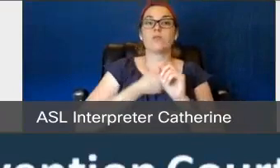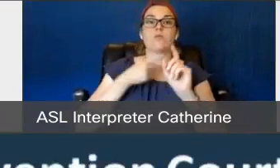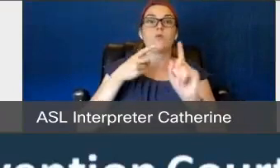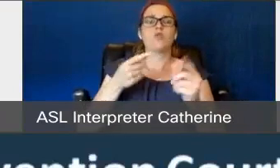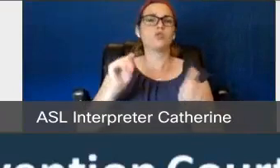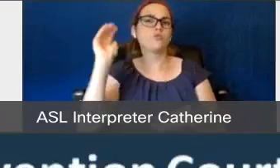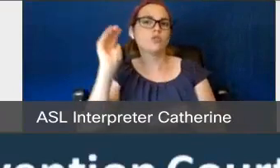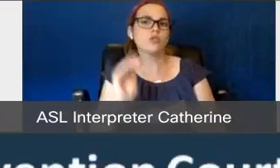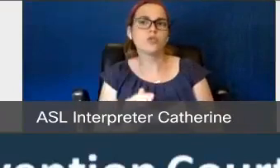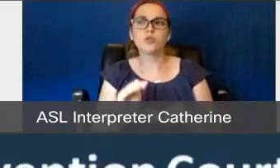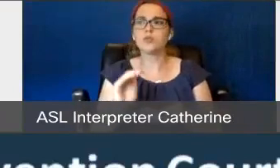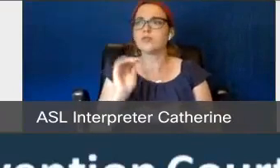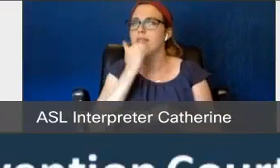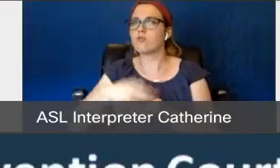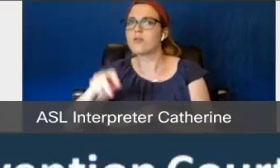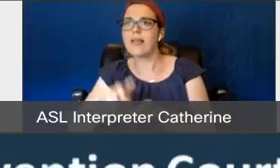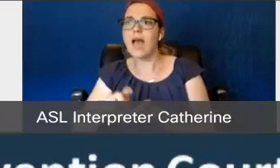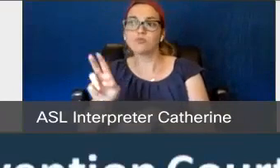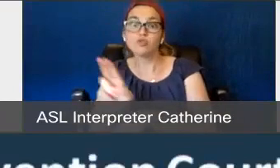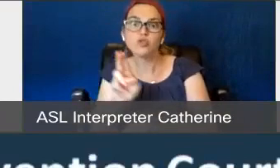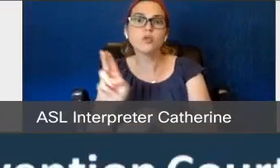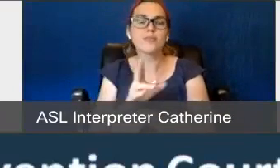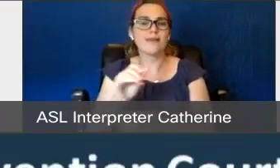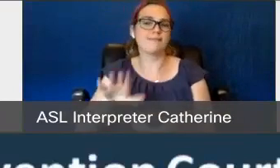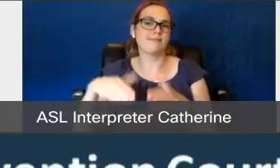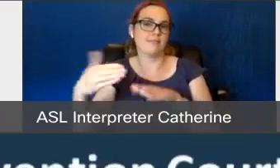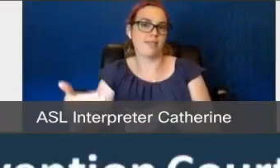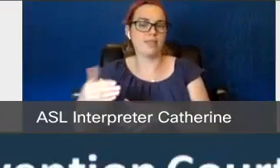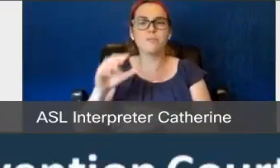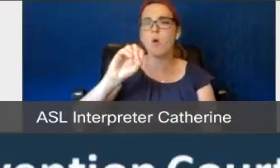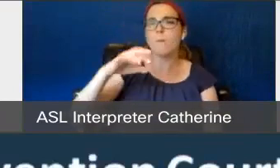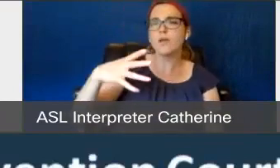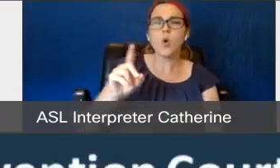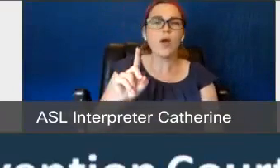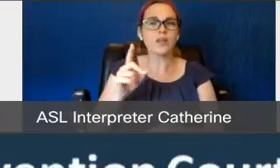Why are we treating this drug different than we treat other drugs is because the potency and I know we talked